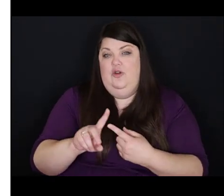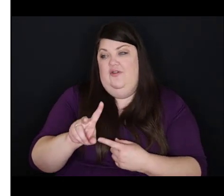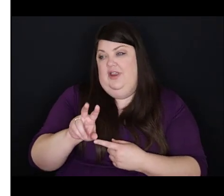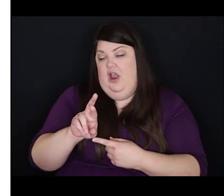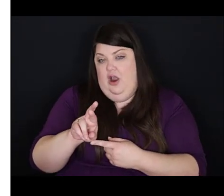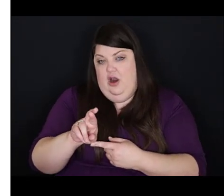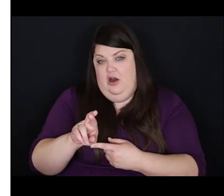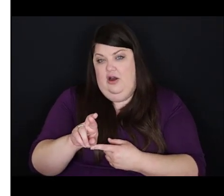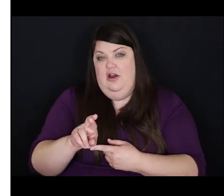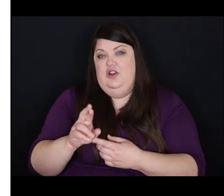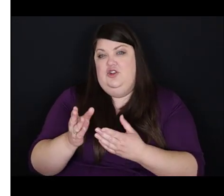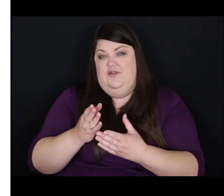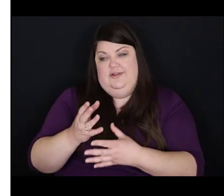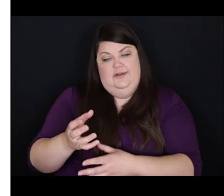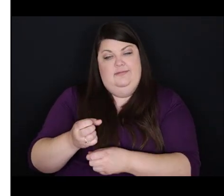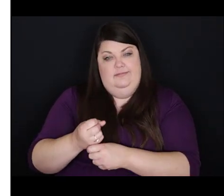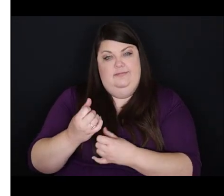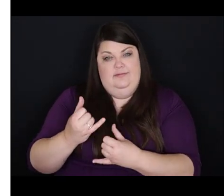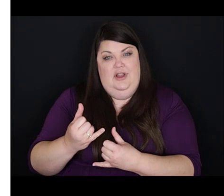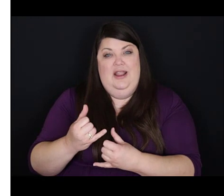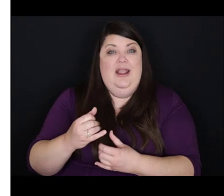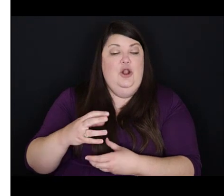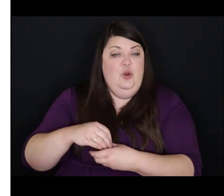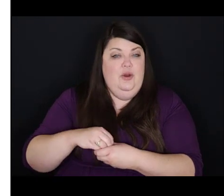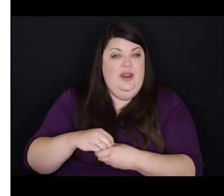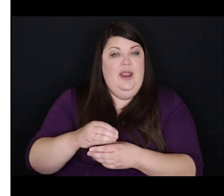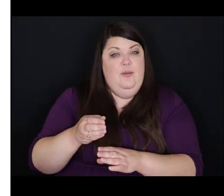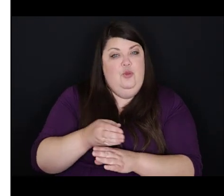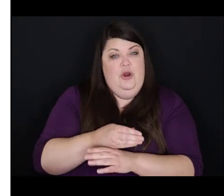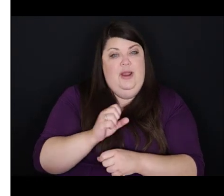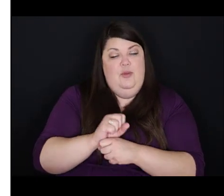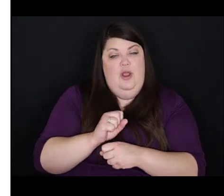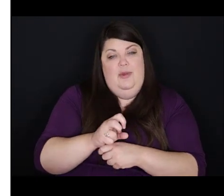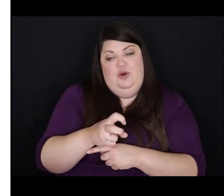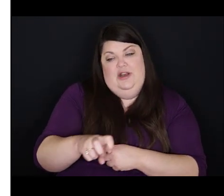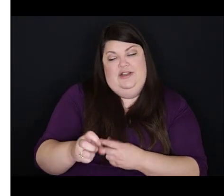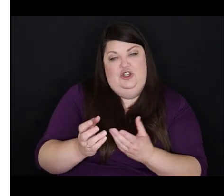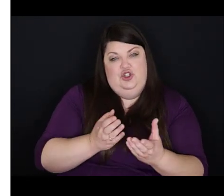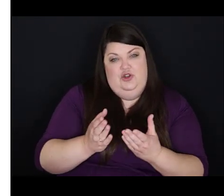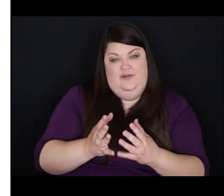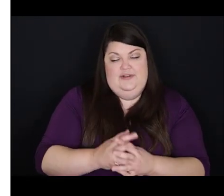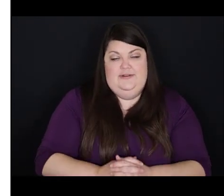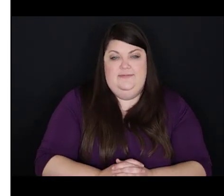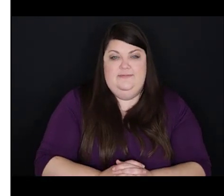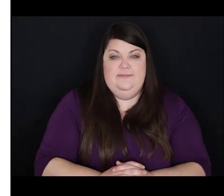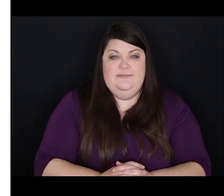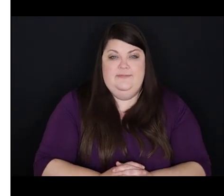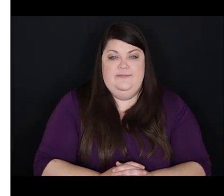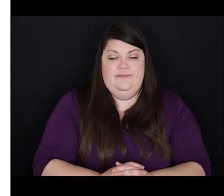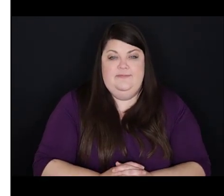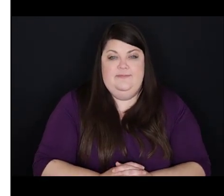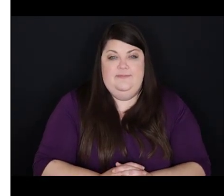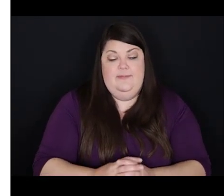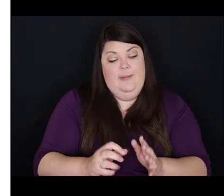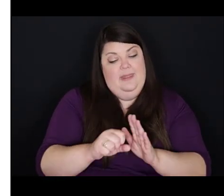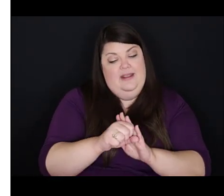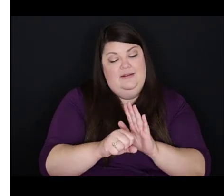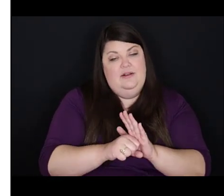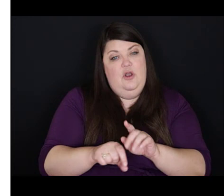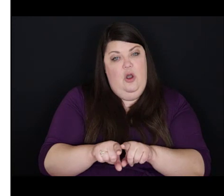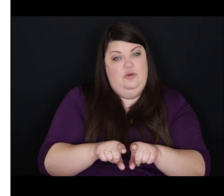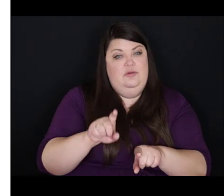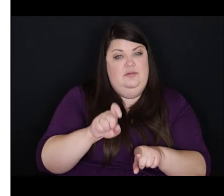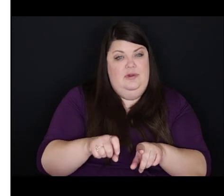including pre-employment transition services. States must also describe the current status and